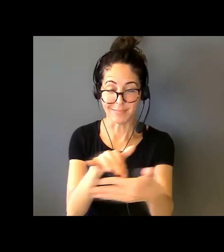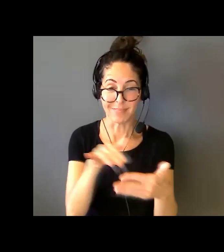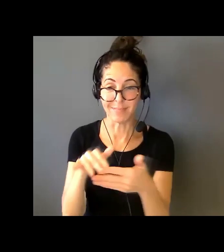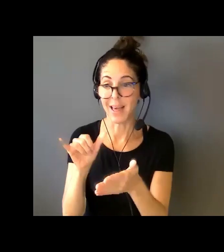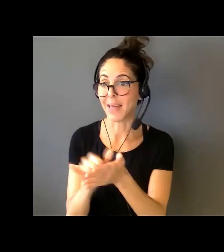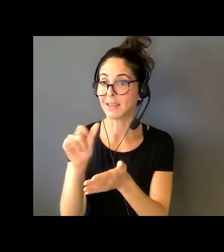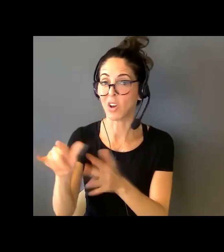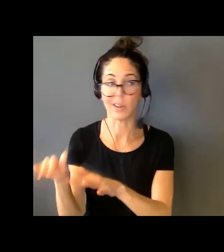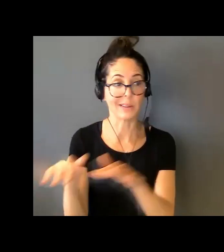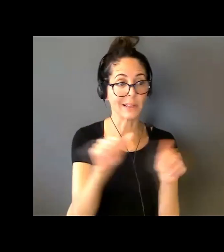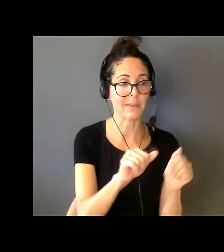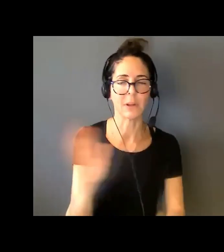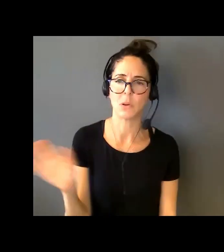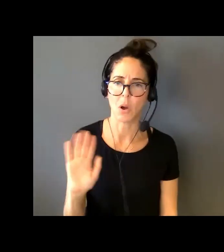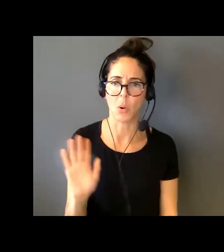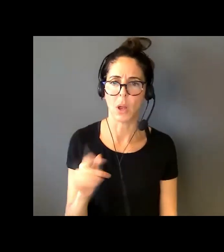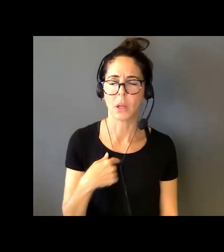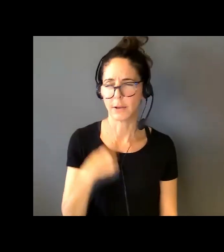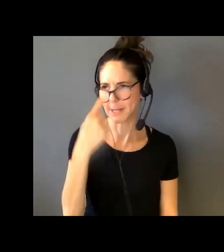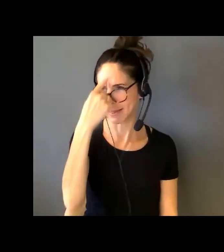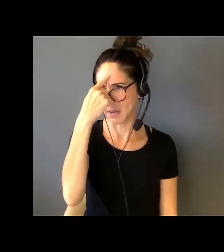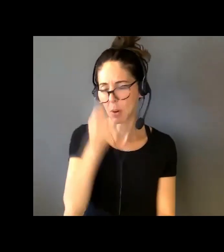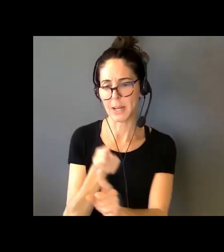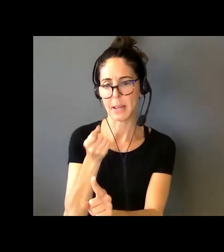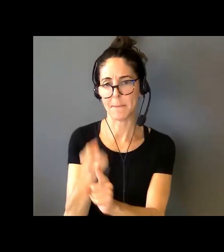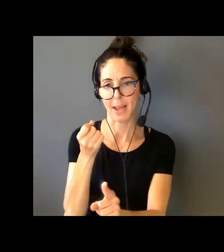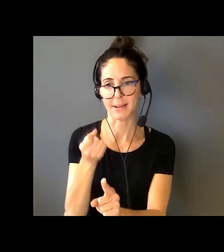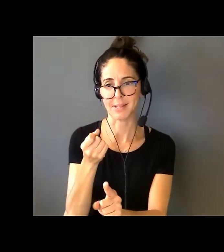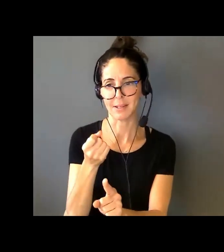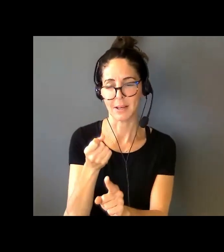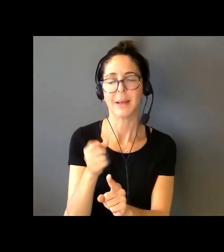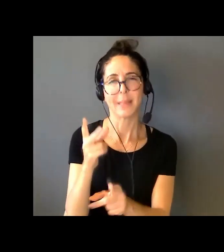Thinking about impacts is one key way of keeping us accountable in our research,